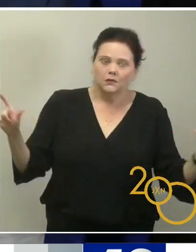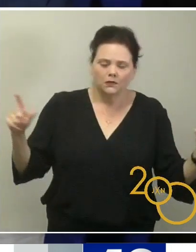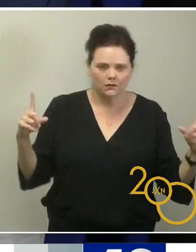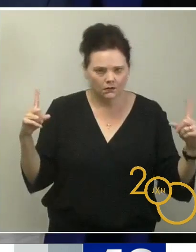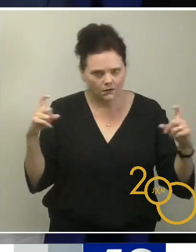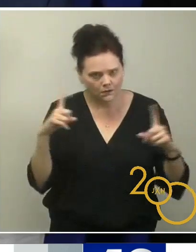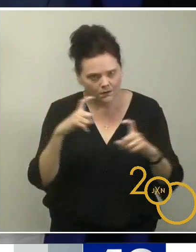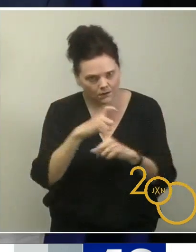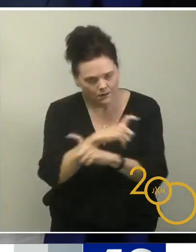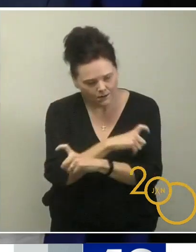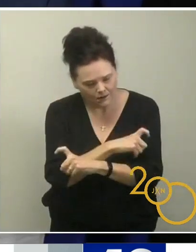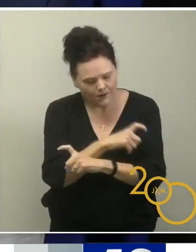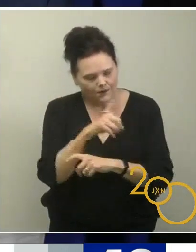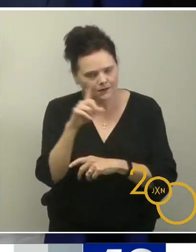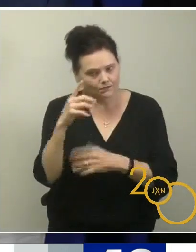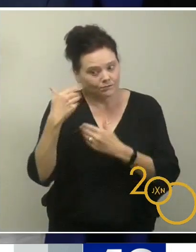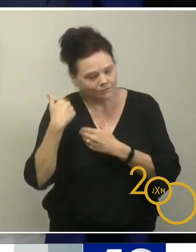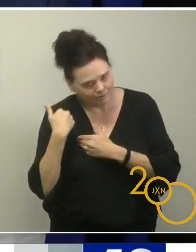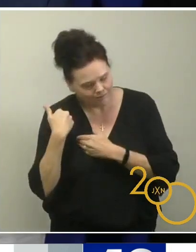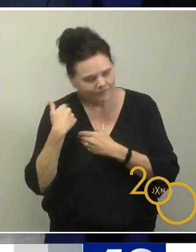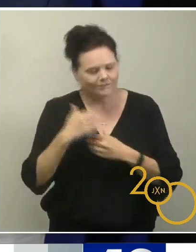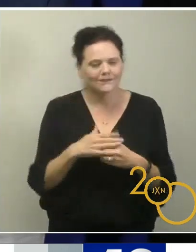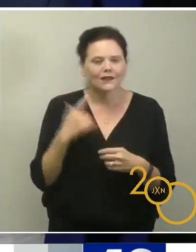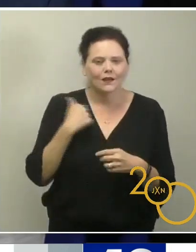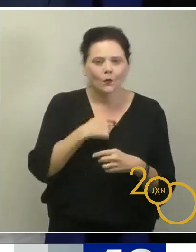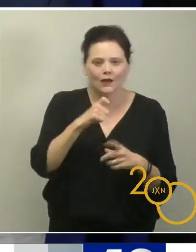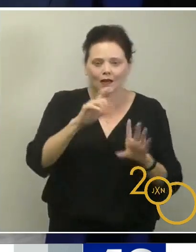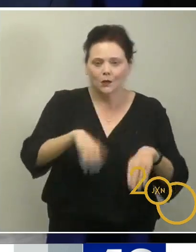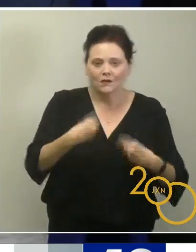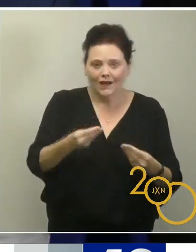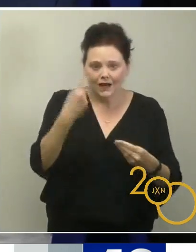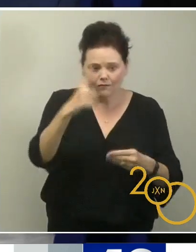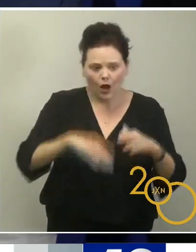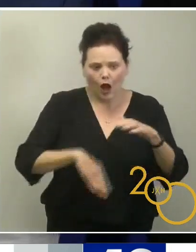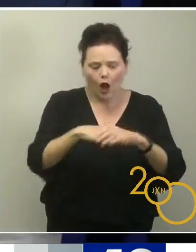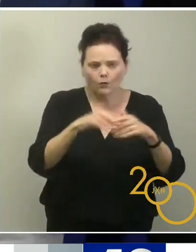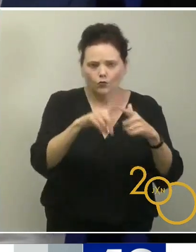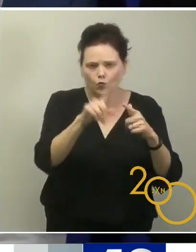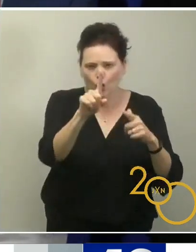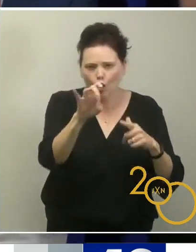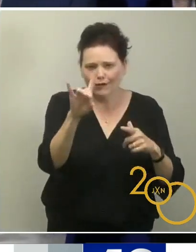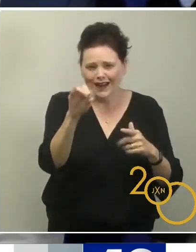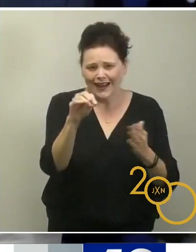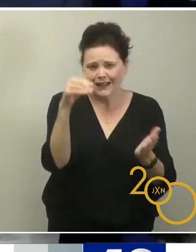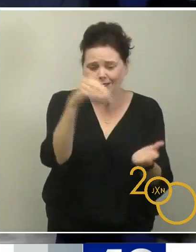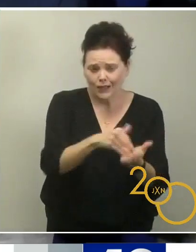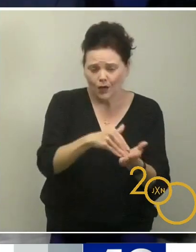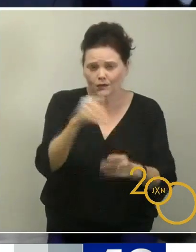INFRASTRUCTURE OF RUNNING WATER WITH HUMAN DISTRIBUTION IS A POSSIBLY COMPLICATED LOGISTICAL TASK.